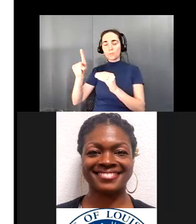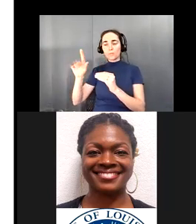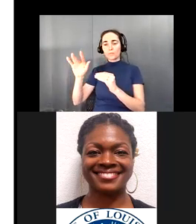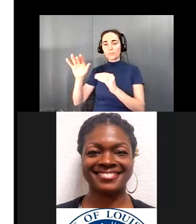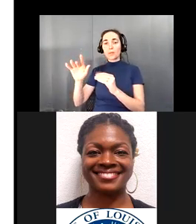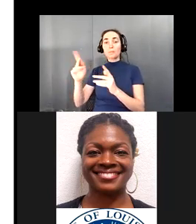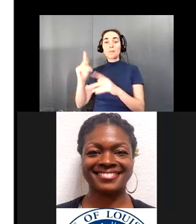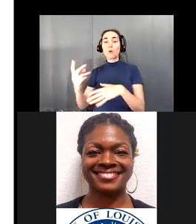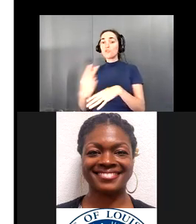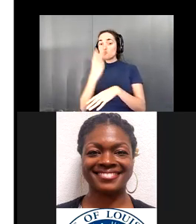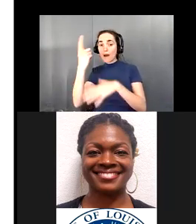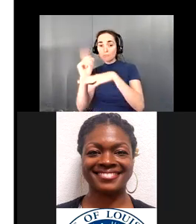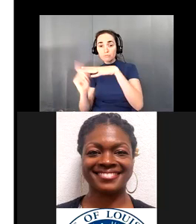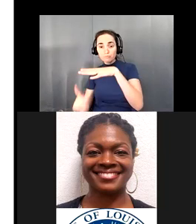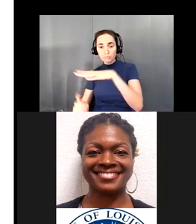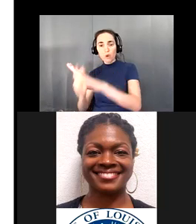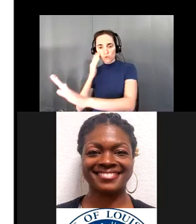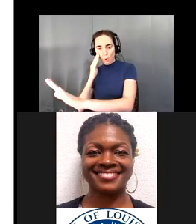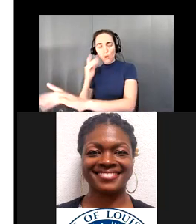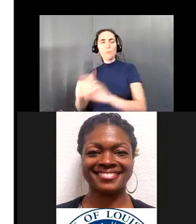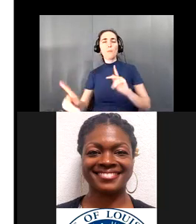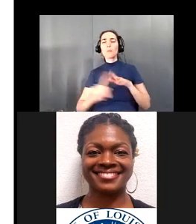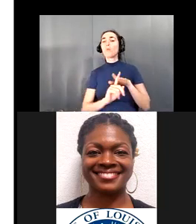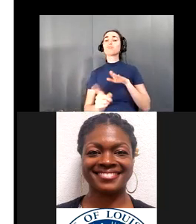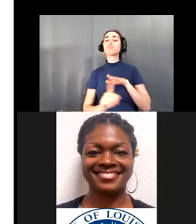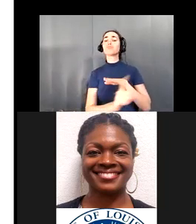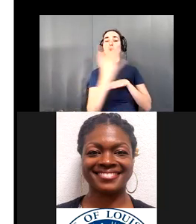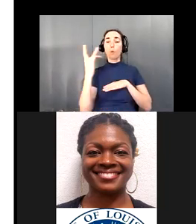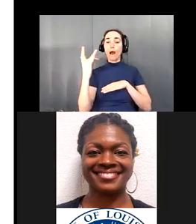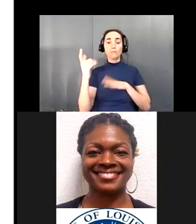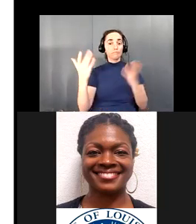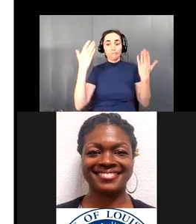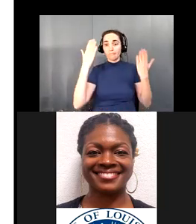why people will wander in and sometimes you just might not know that we can always think